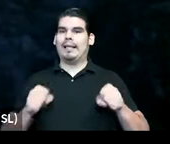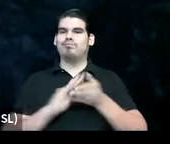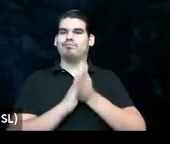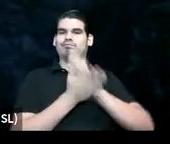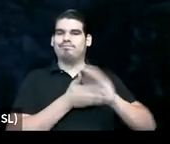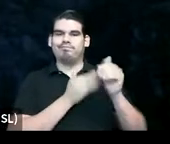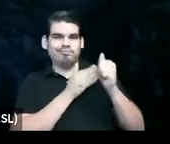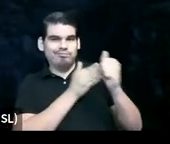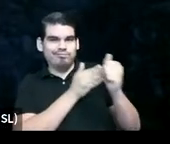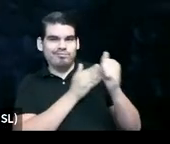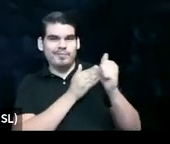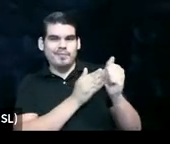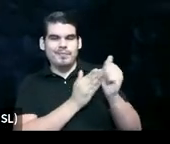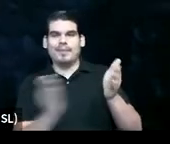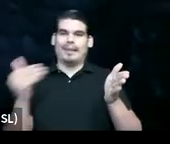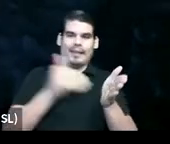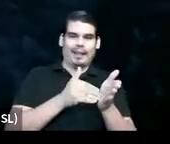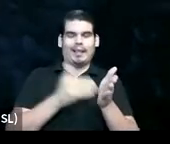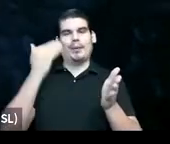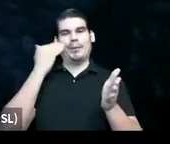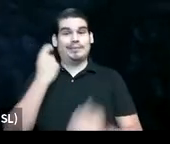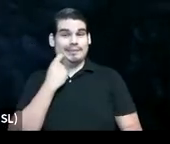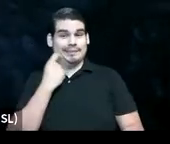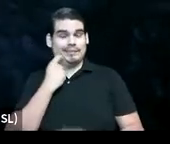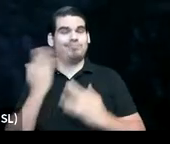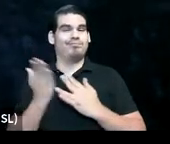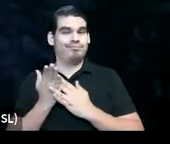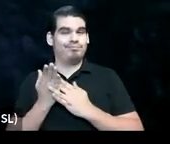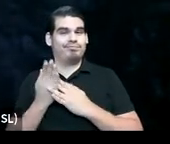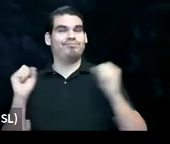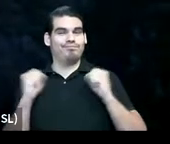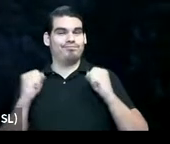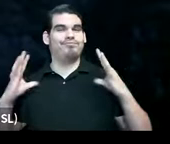I'll go ahead and introduce myself first. My name is Katherine Squire, and I am the vice president